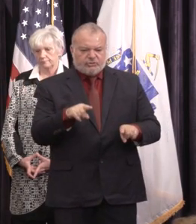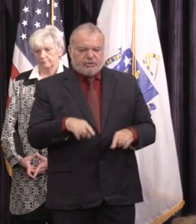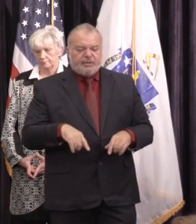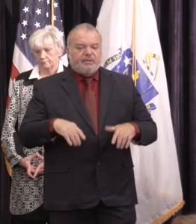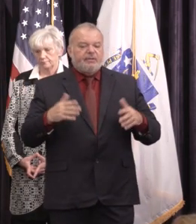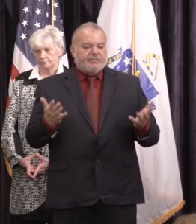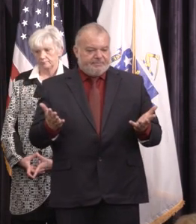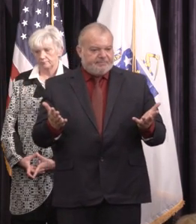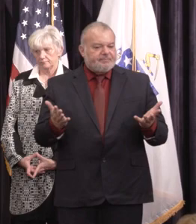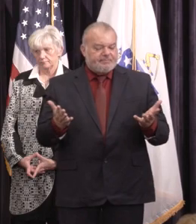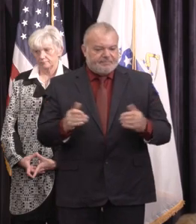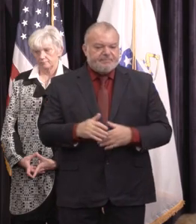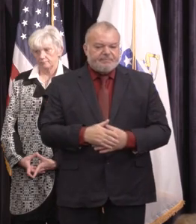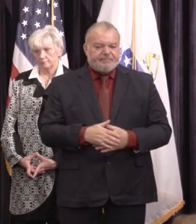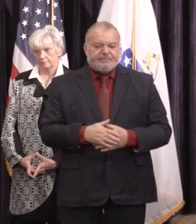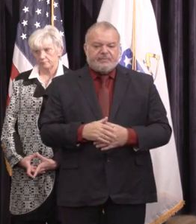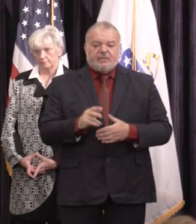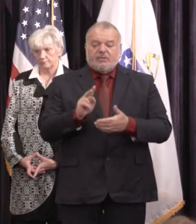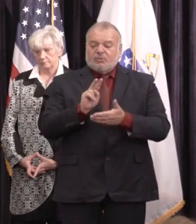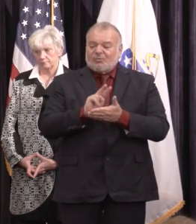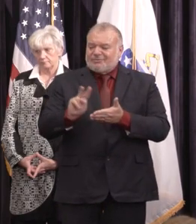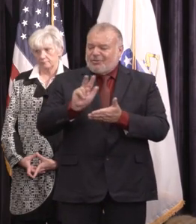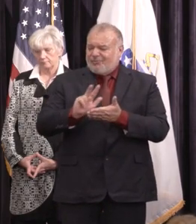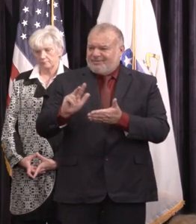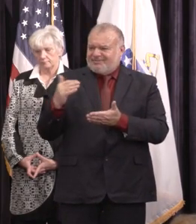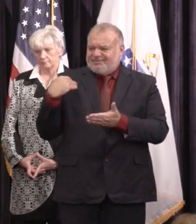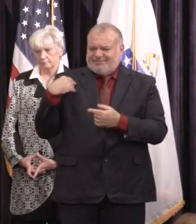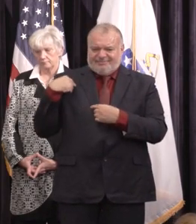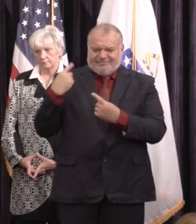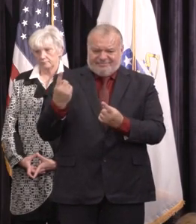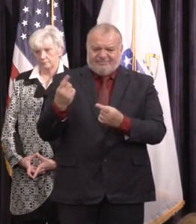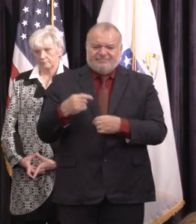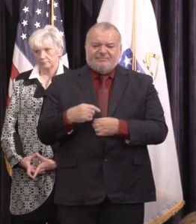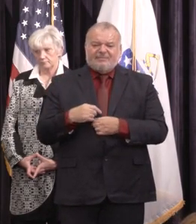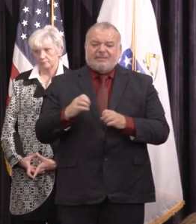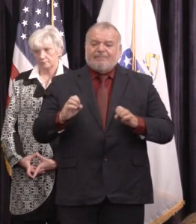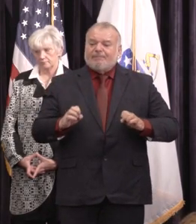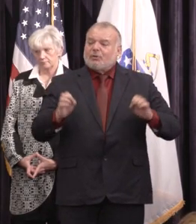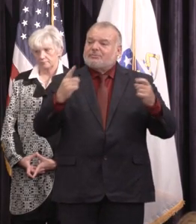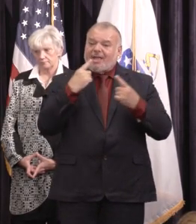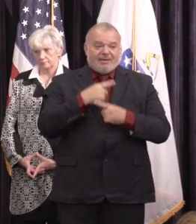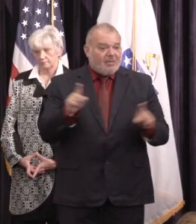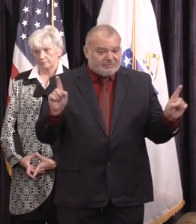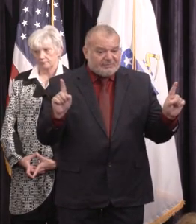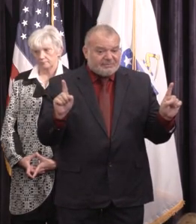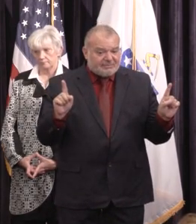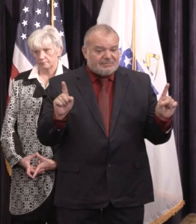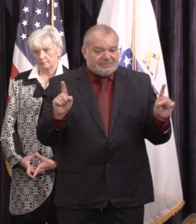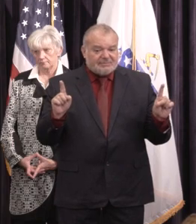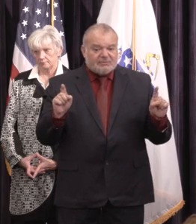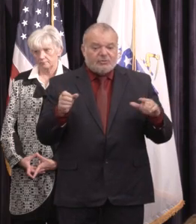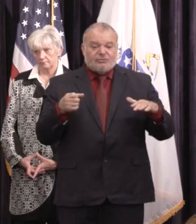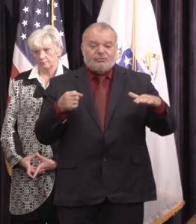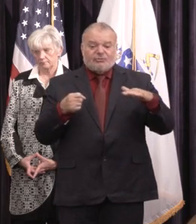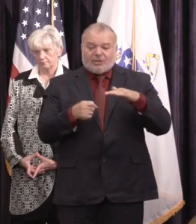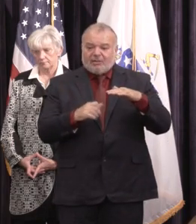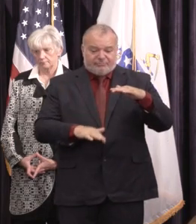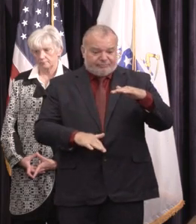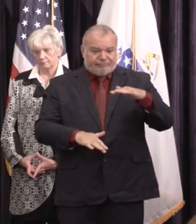made the emergency declaration announcement and it's why we're clear about the cap and reaching